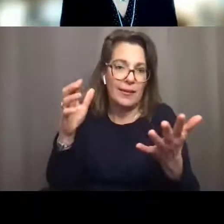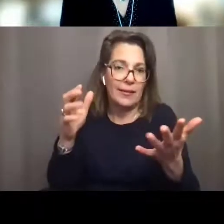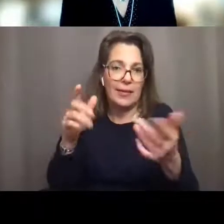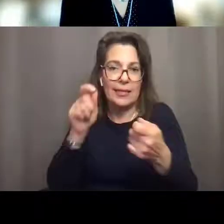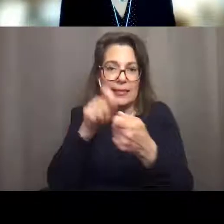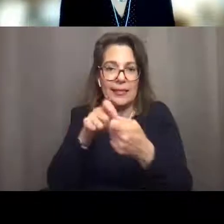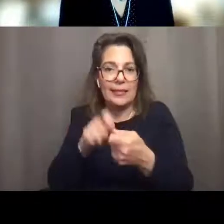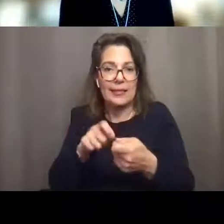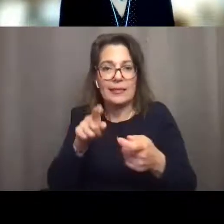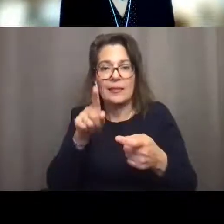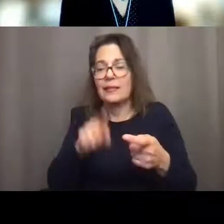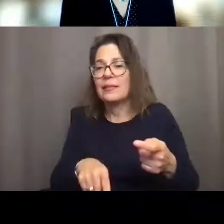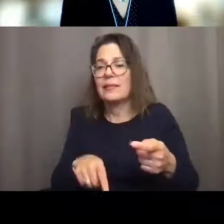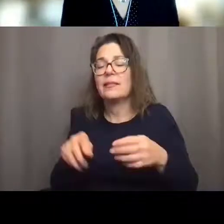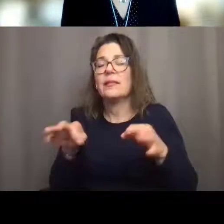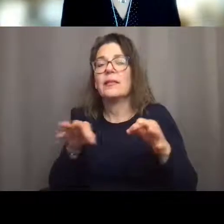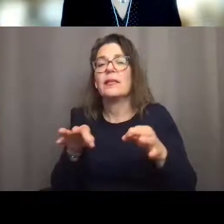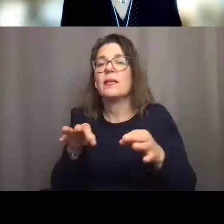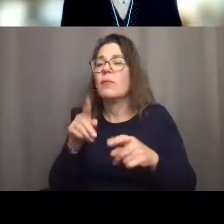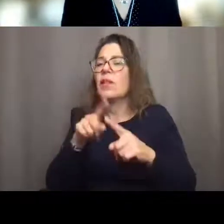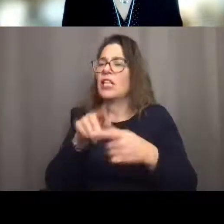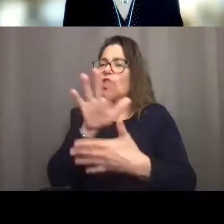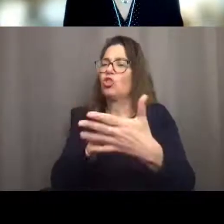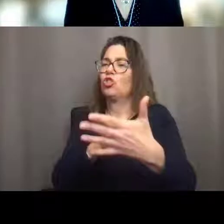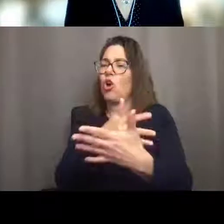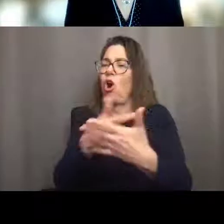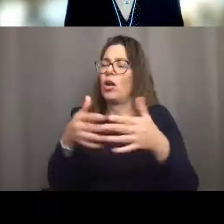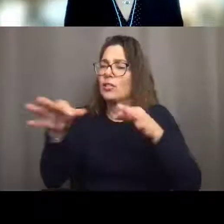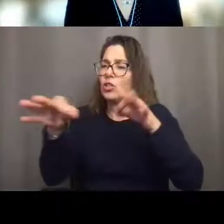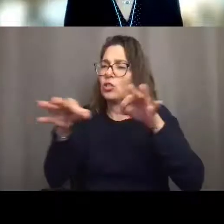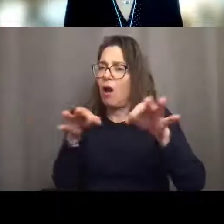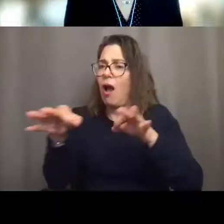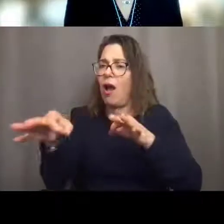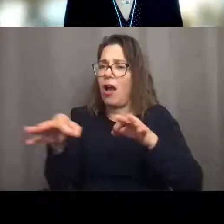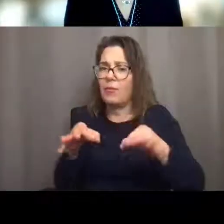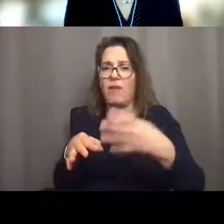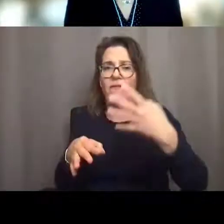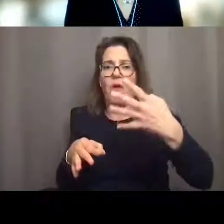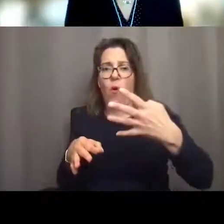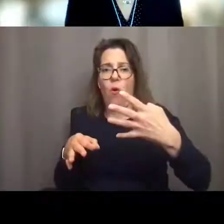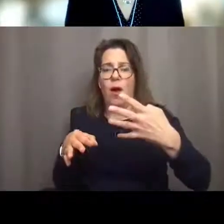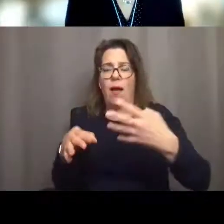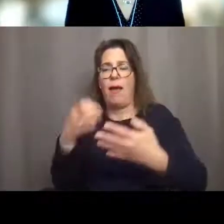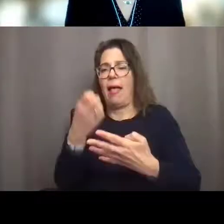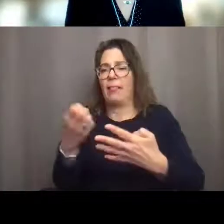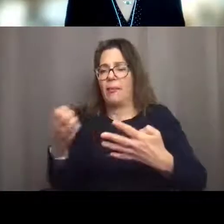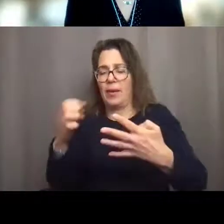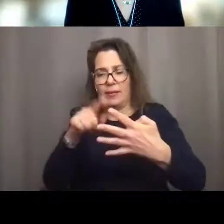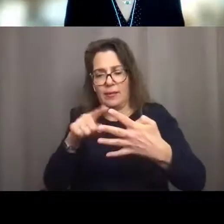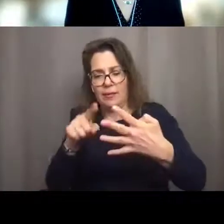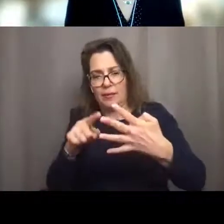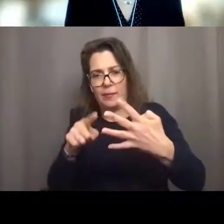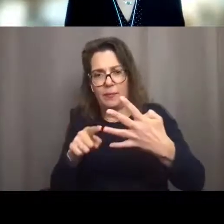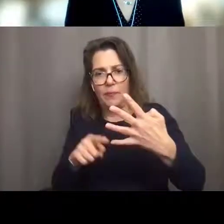Also this chart really describes to you the four areas, the four elements, and where they're addressed,